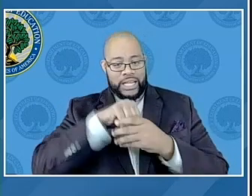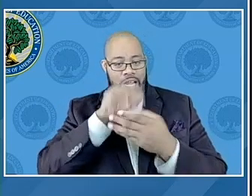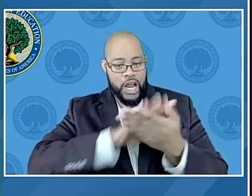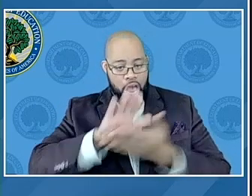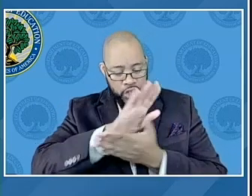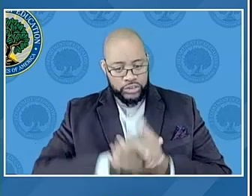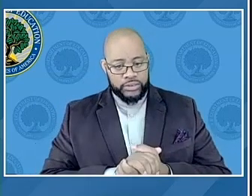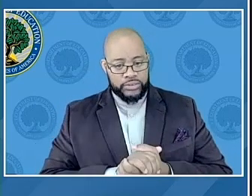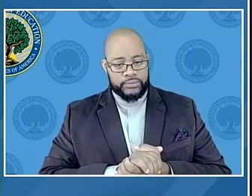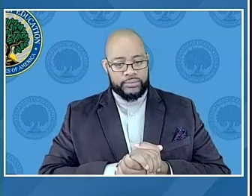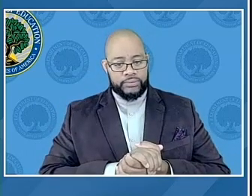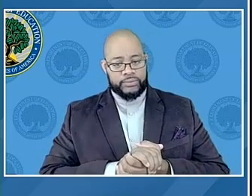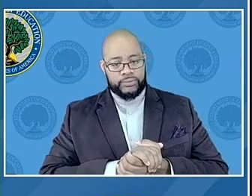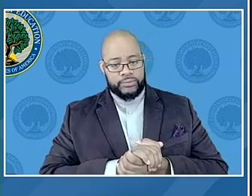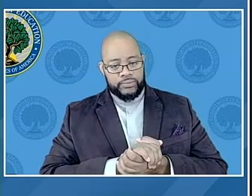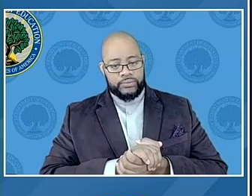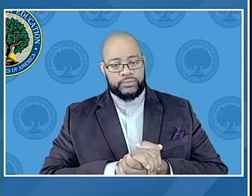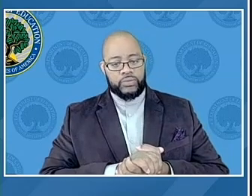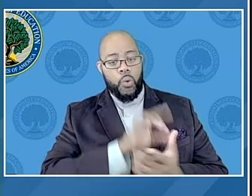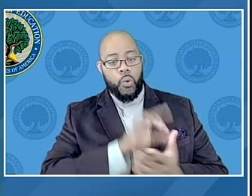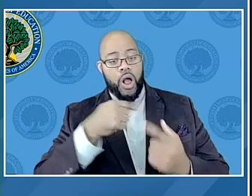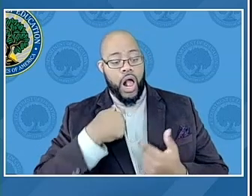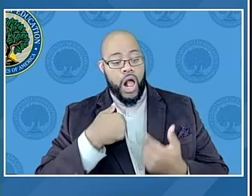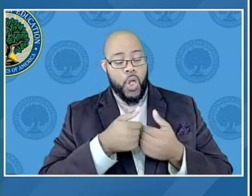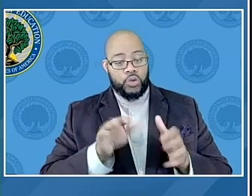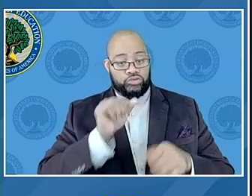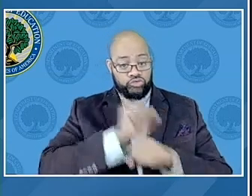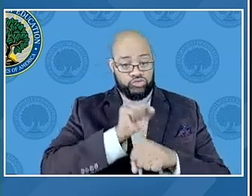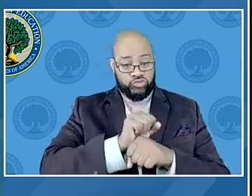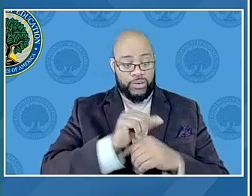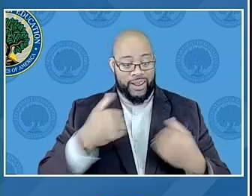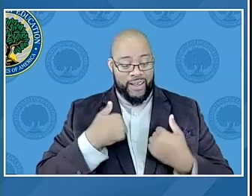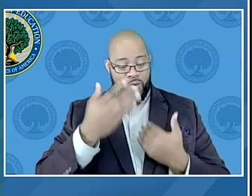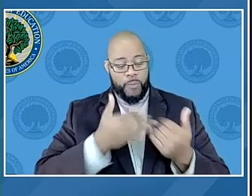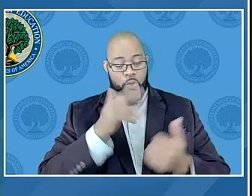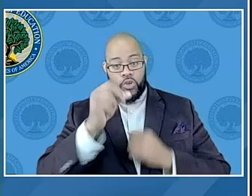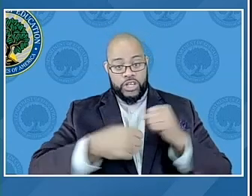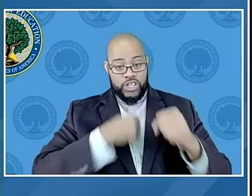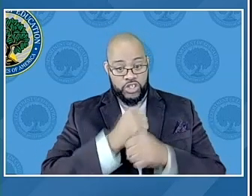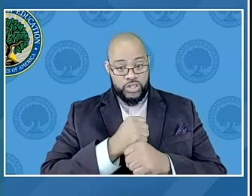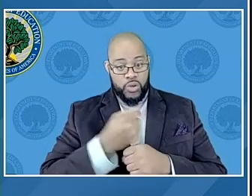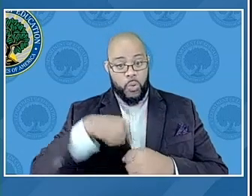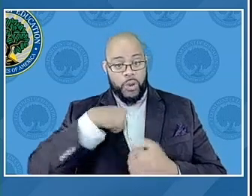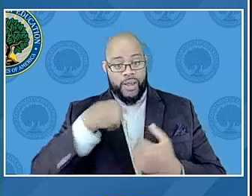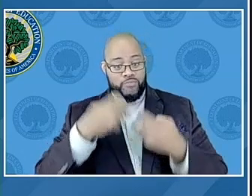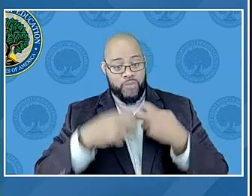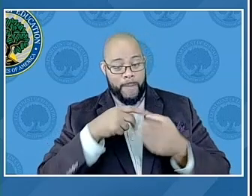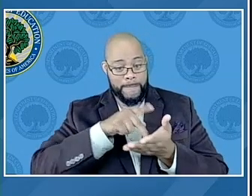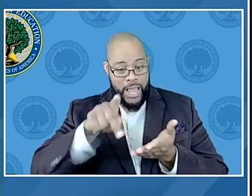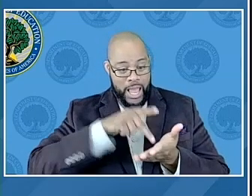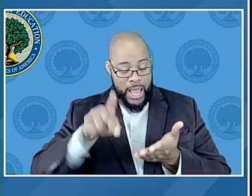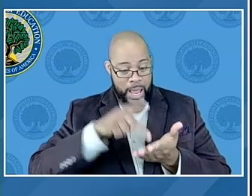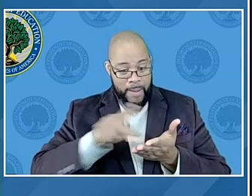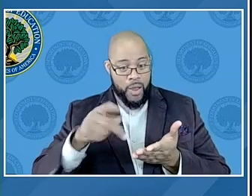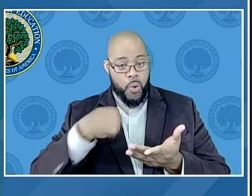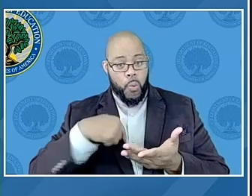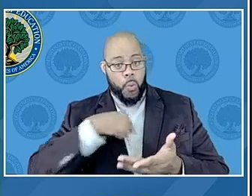When I lost a job I had for almost 30 years, and we had trouble paying the payment, we contacted the lenders who were